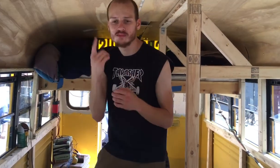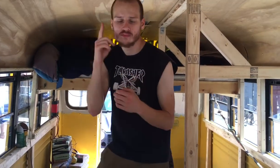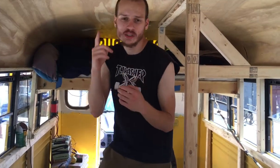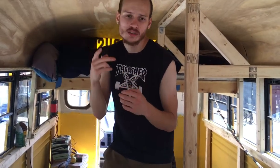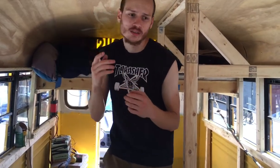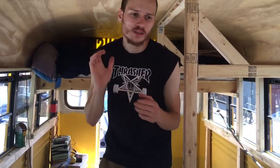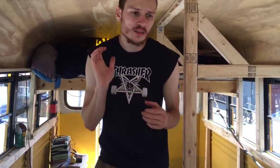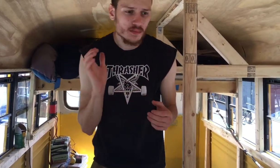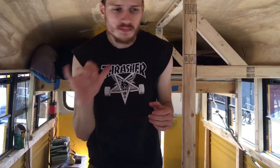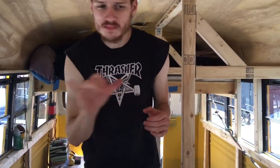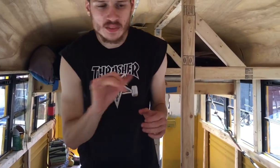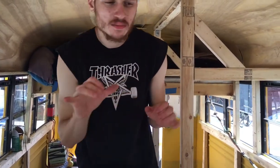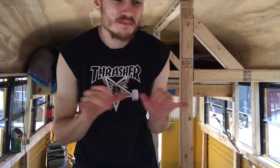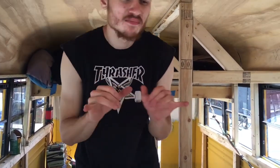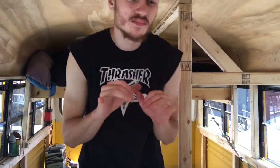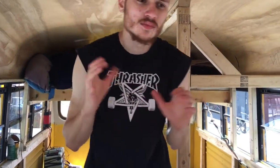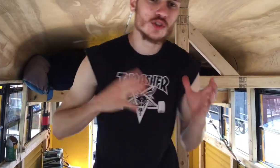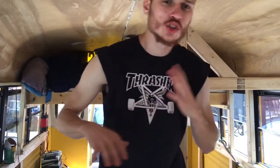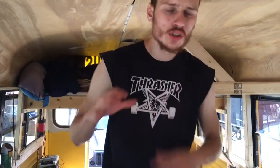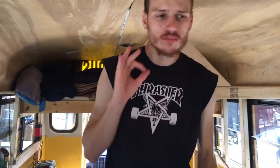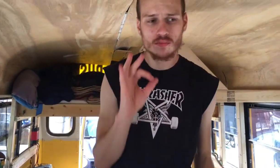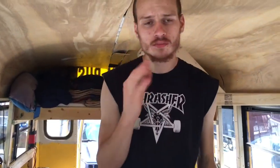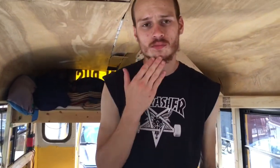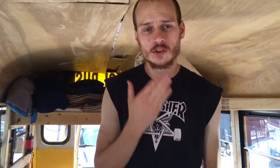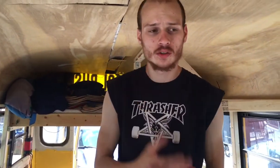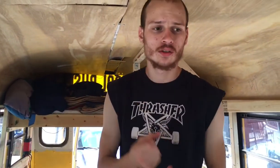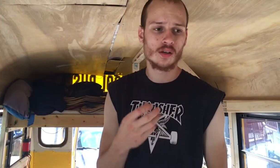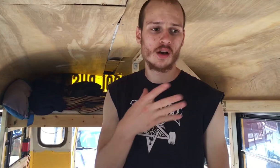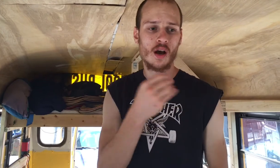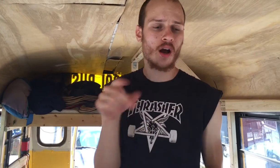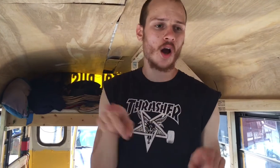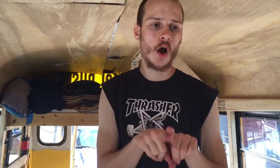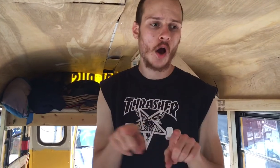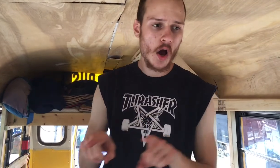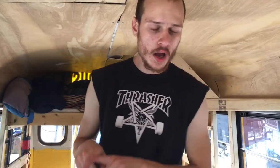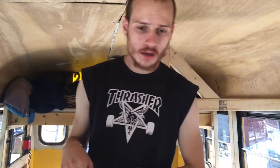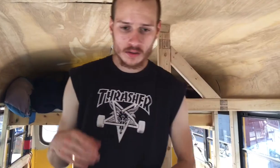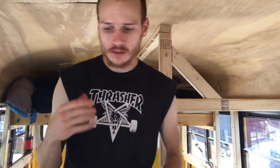and good fit for all size clothes And also,